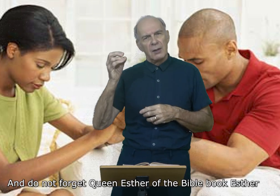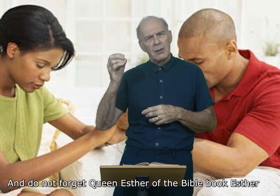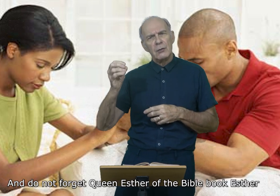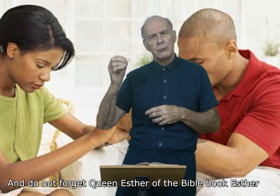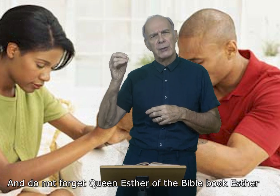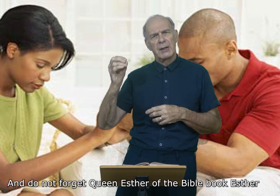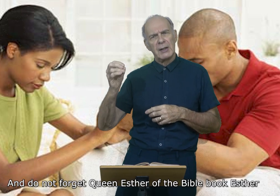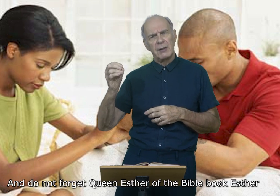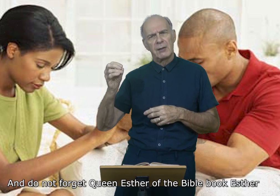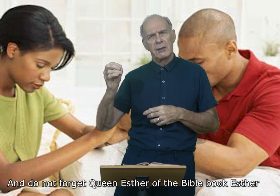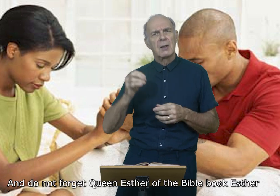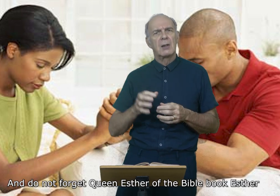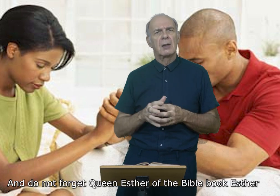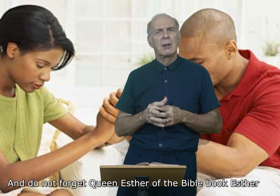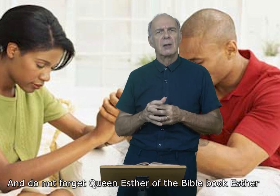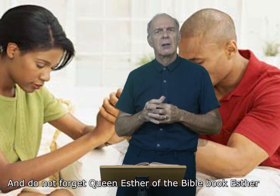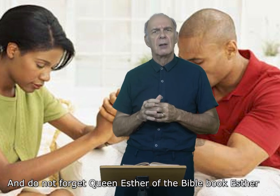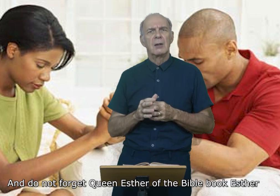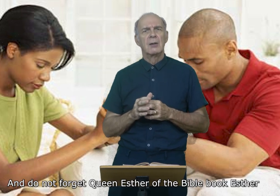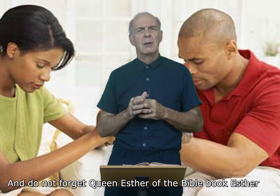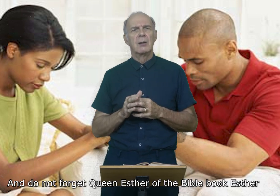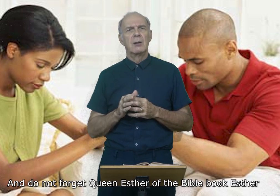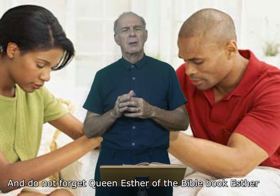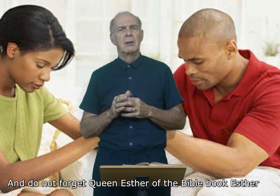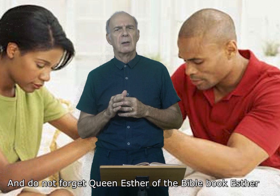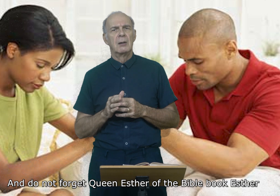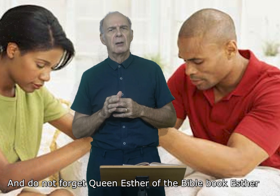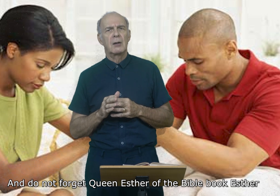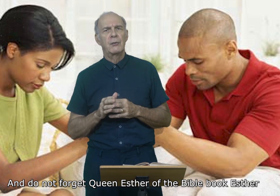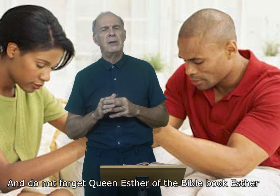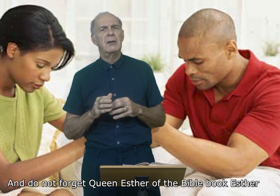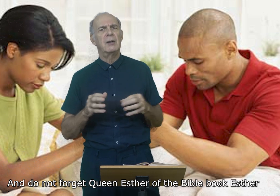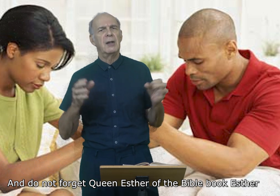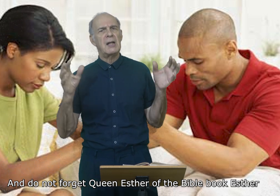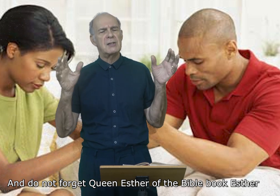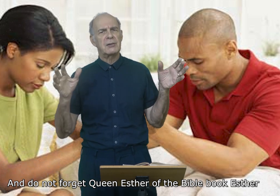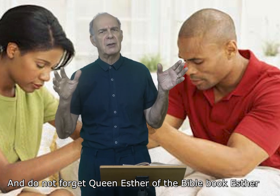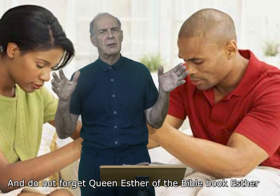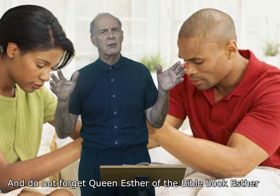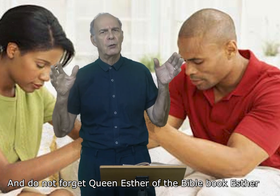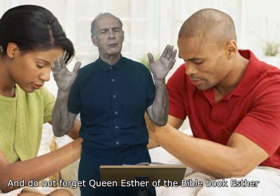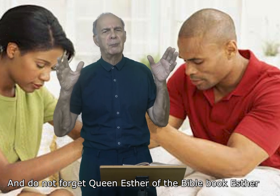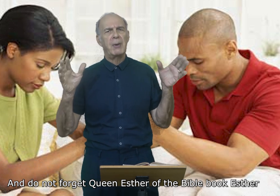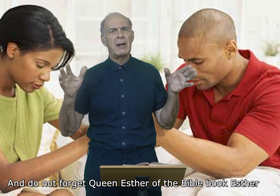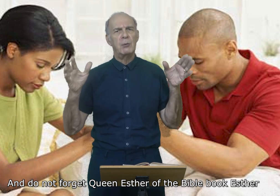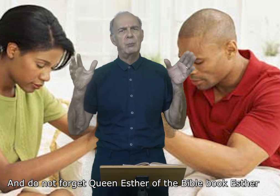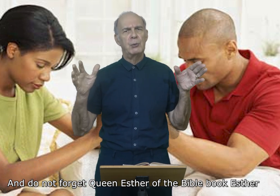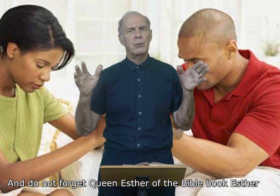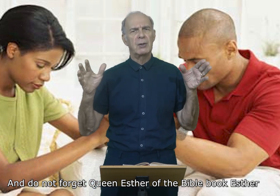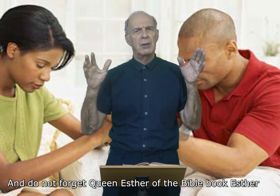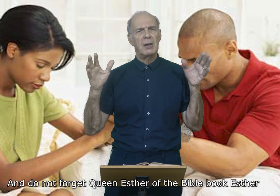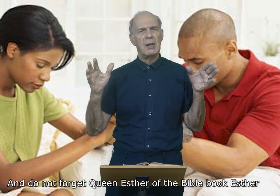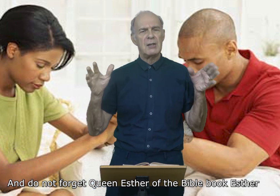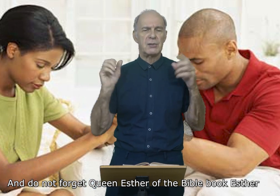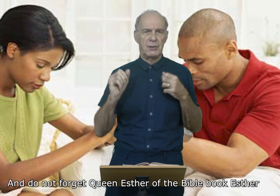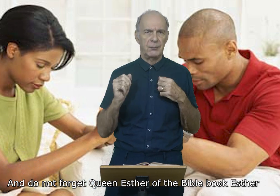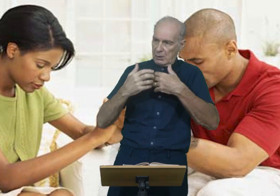And do not forget Queen Esther of the Bible book Esther